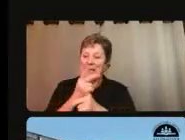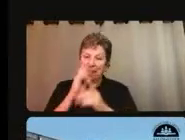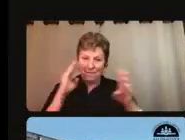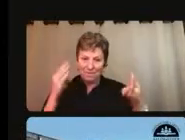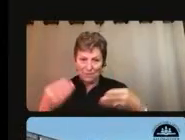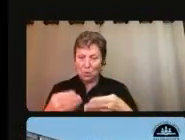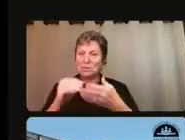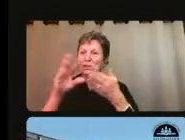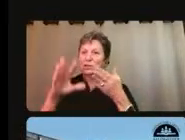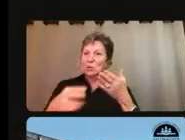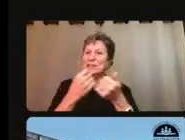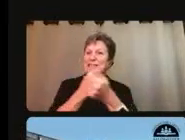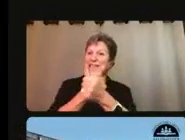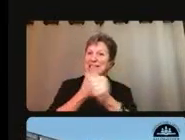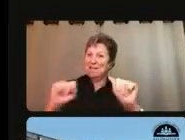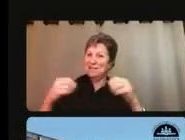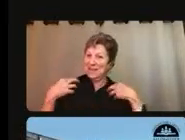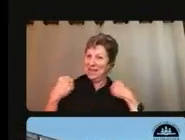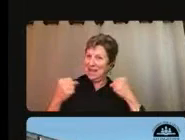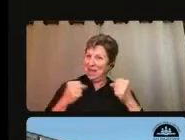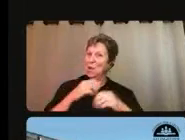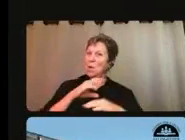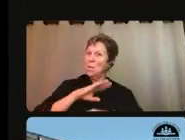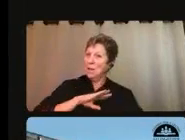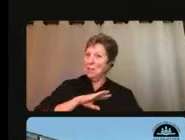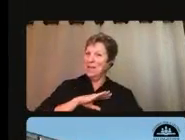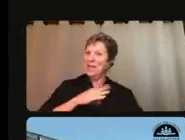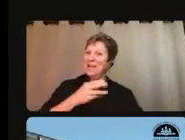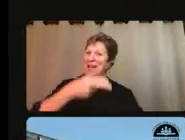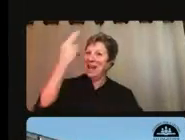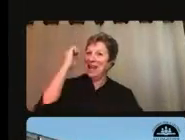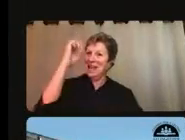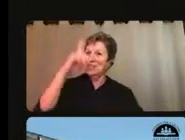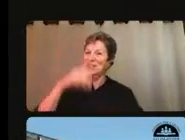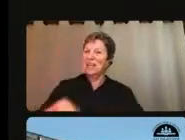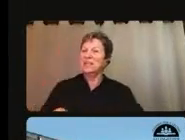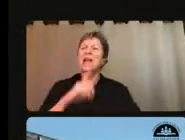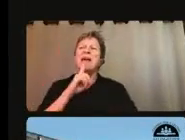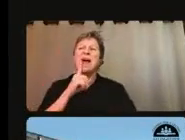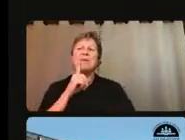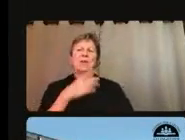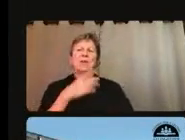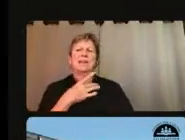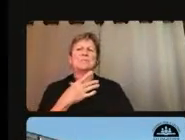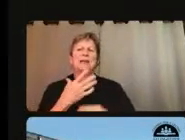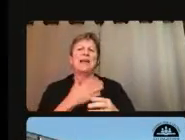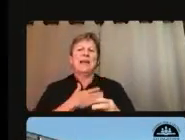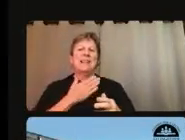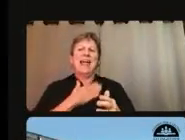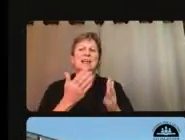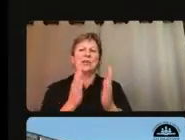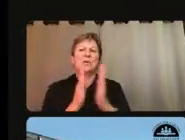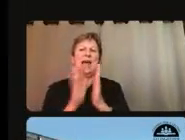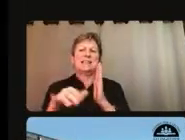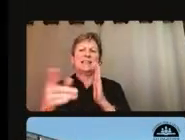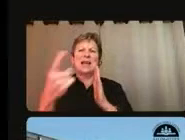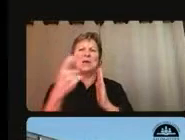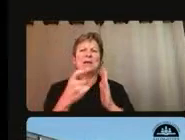DATA. HOW WOULD YOU DEVELOP POLICY THAT MITIGATES BIASES AND KEEPS